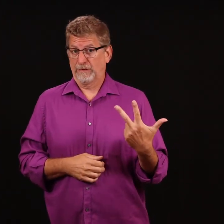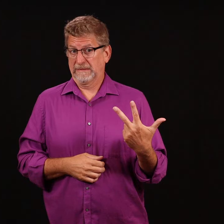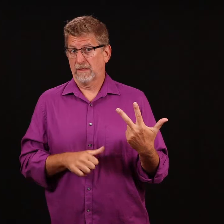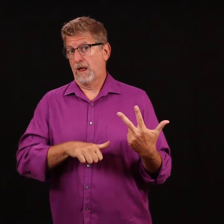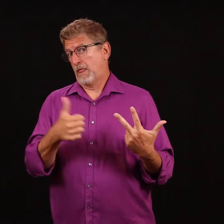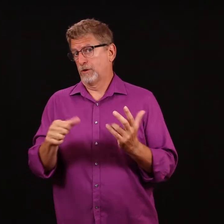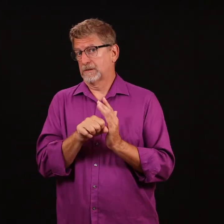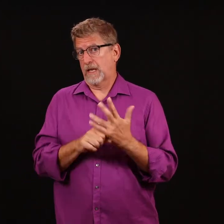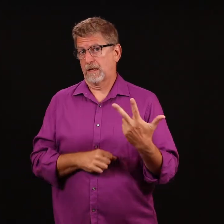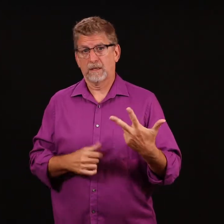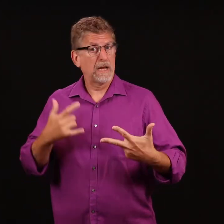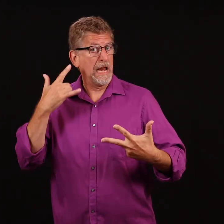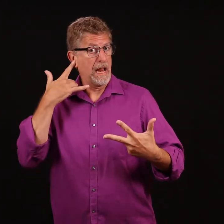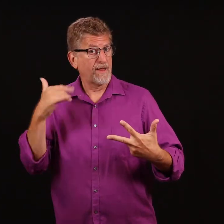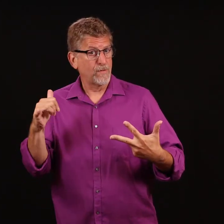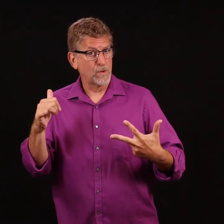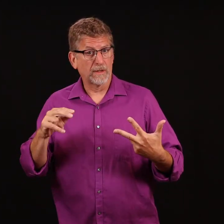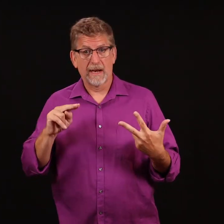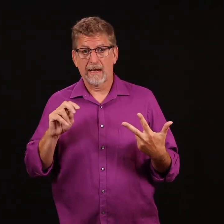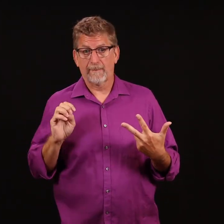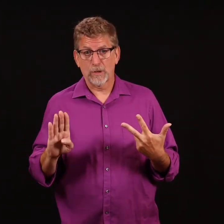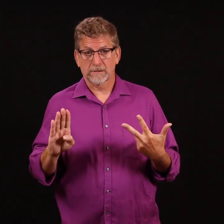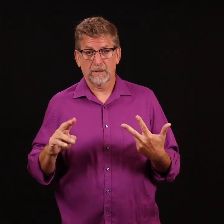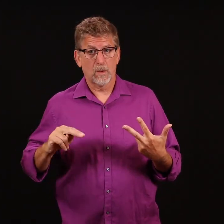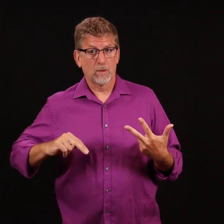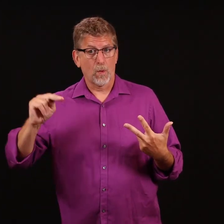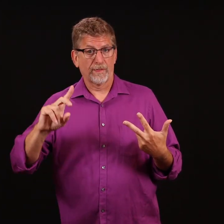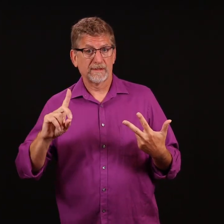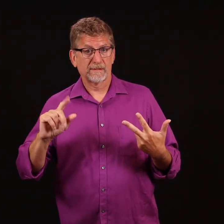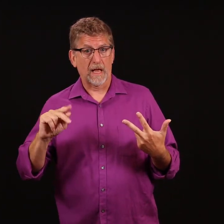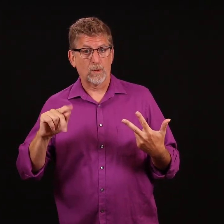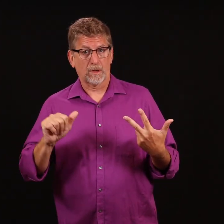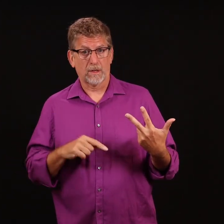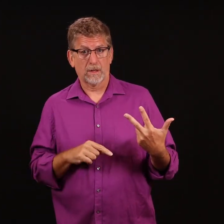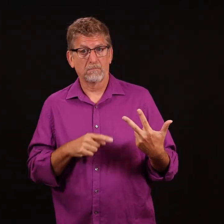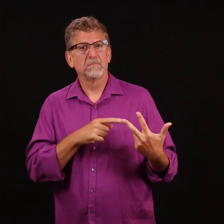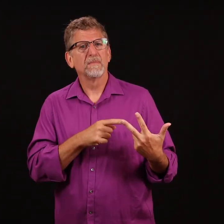Three other states, California, Nebraska, and North Dakota,